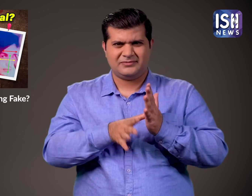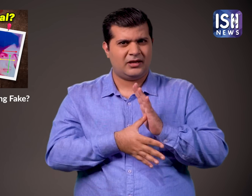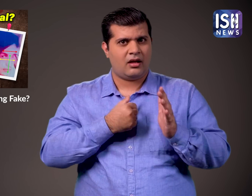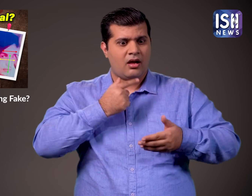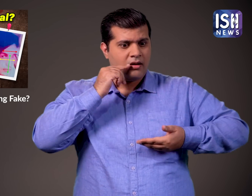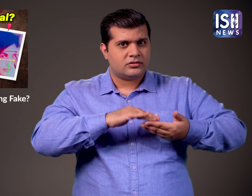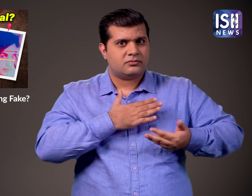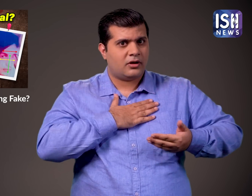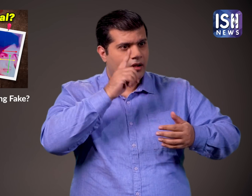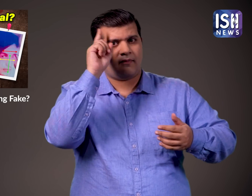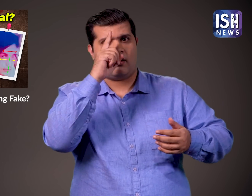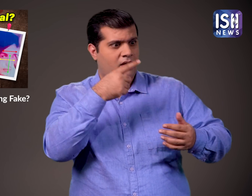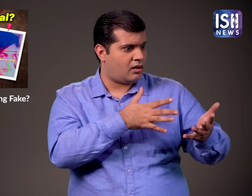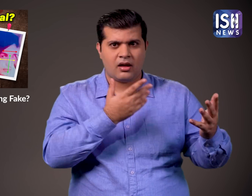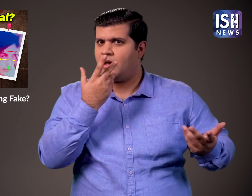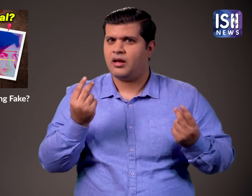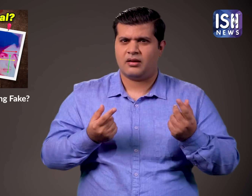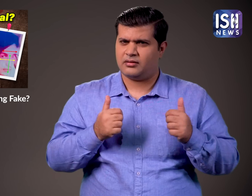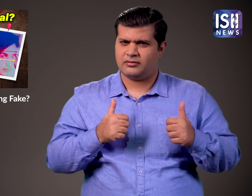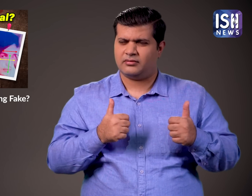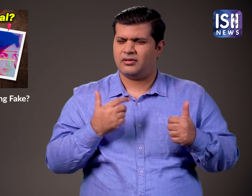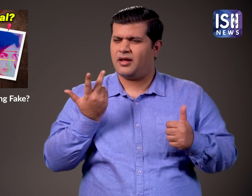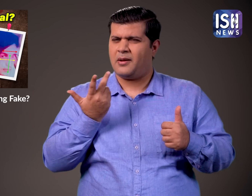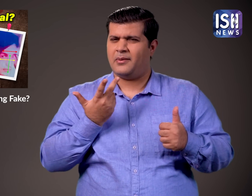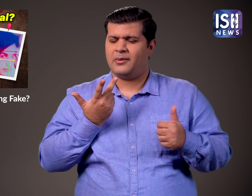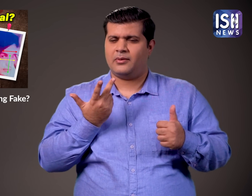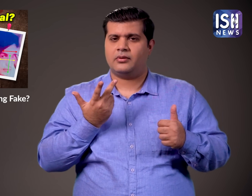Was she not concerned about her husband, who was seriously injured?